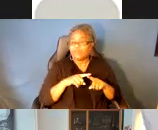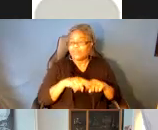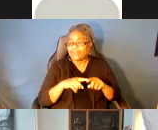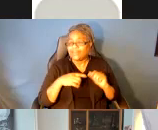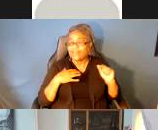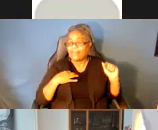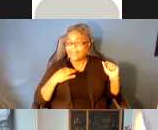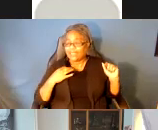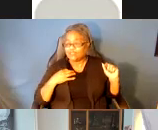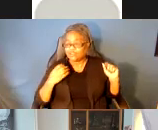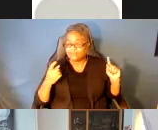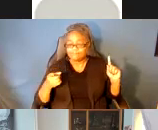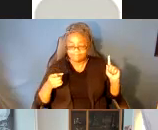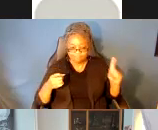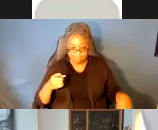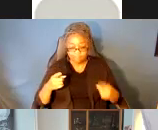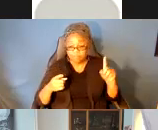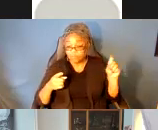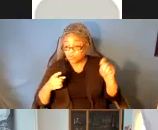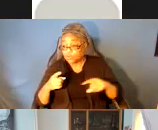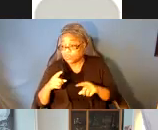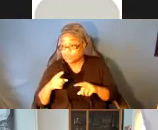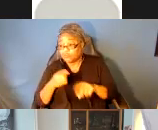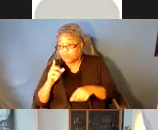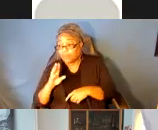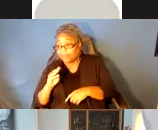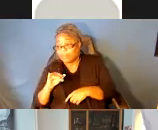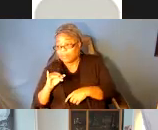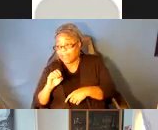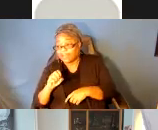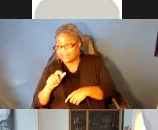There was a question from Basil. I can't quite answer it.